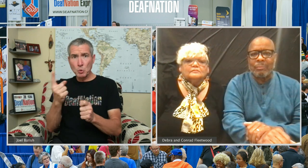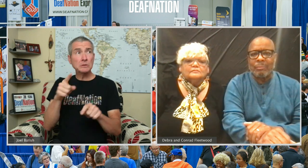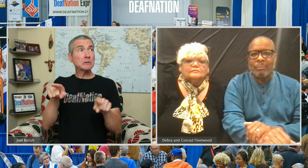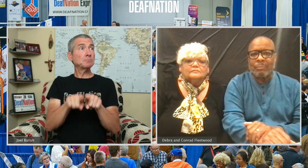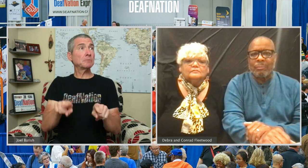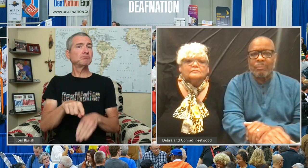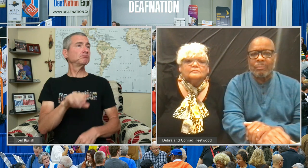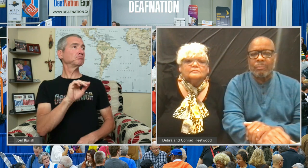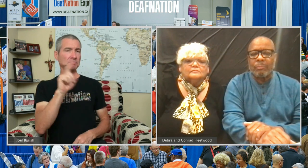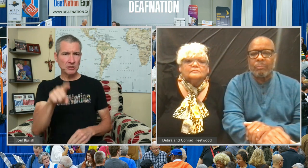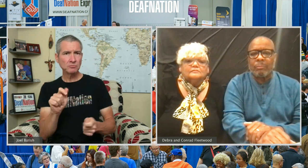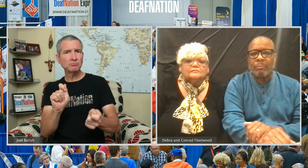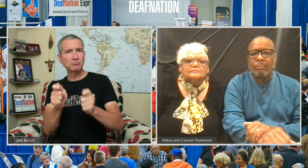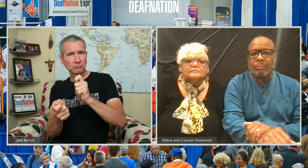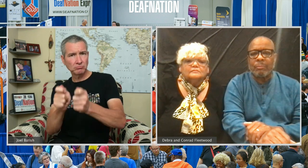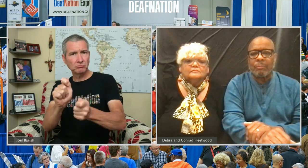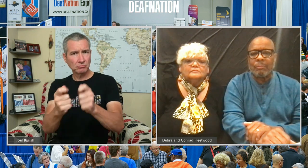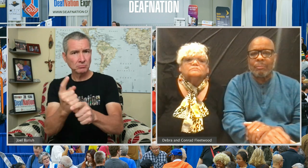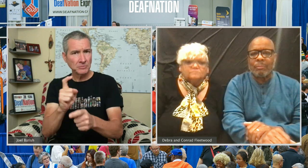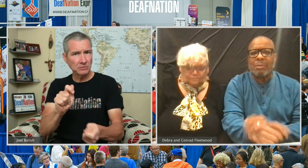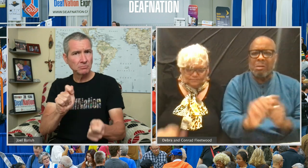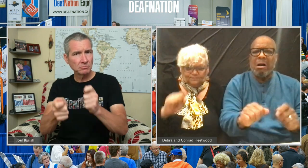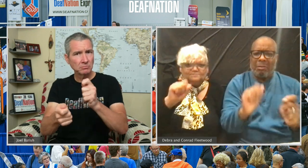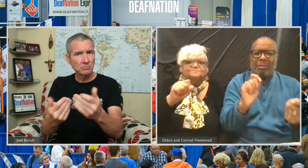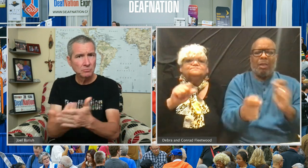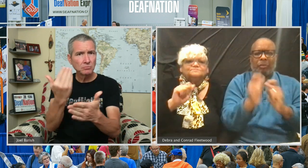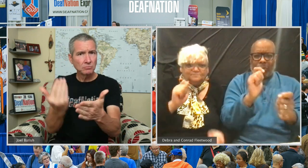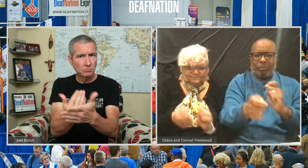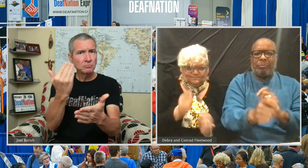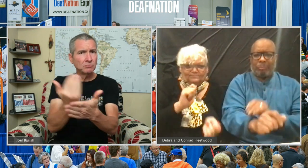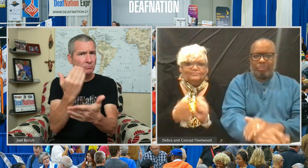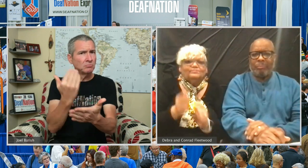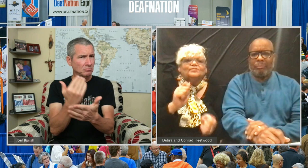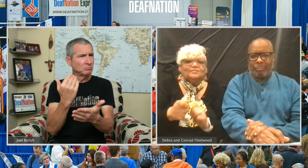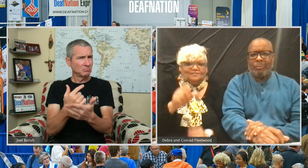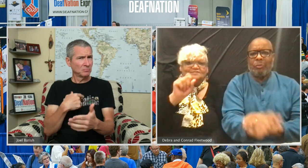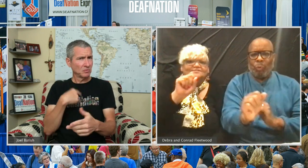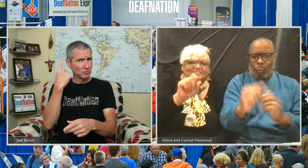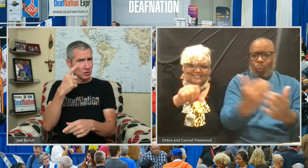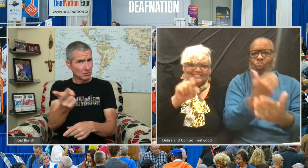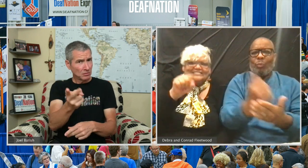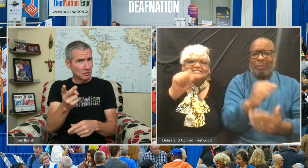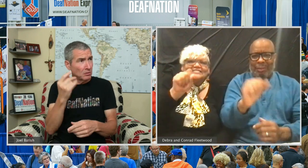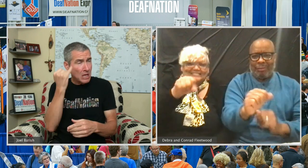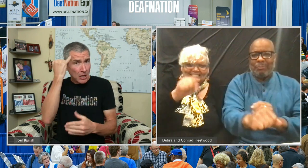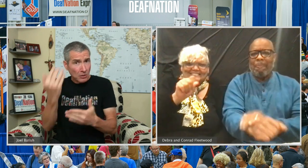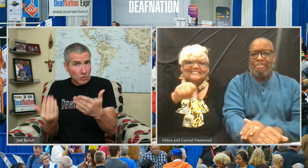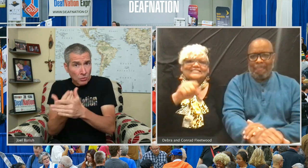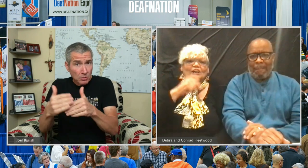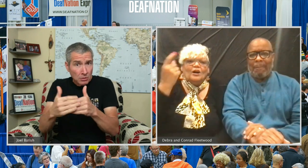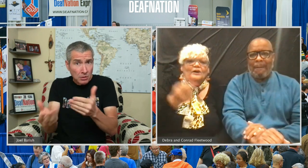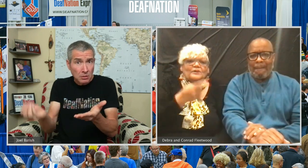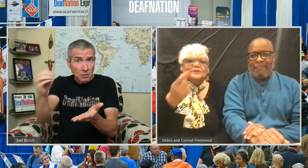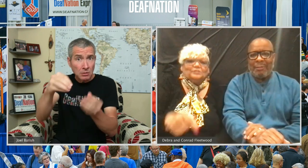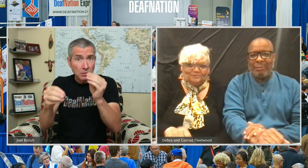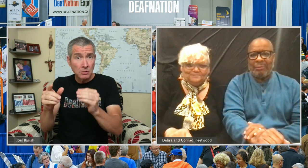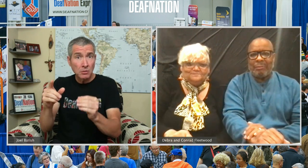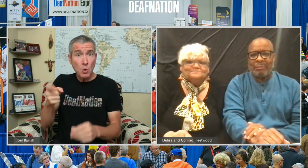It’s not always the same, you have to change, right? Adding new things all the time. Yes, changing it, adding new things. I’m wondering if you two have new ideas coming?